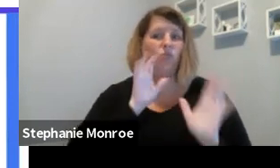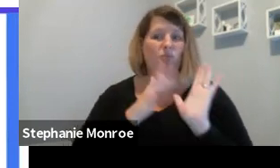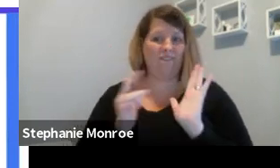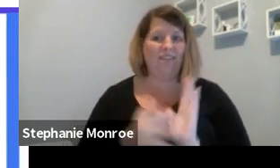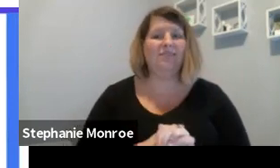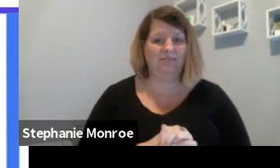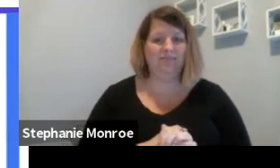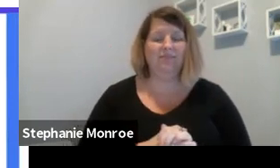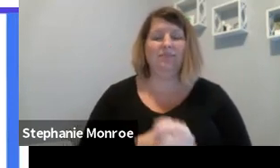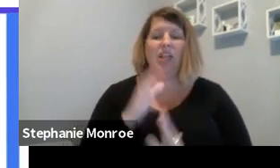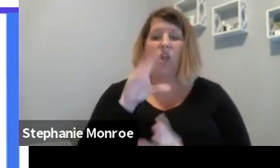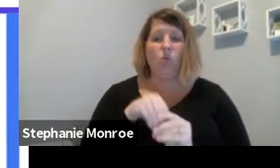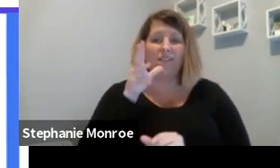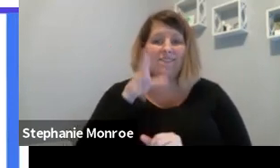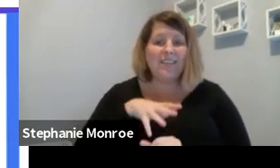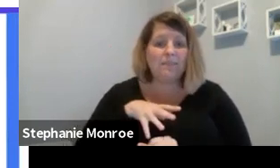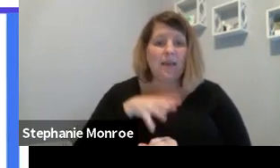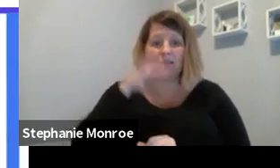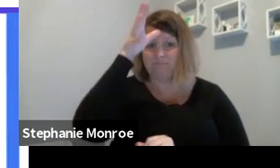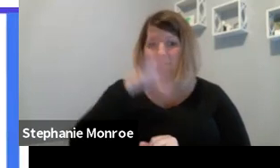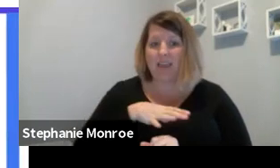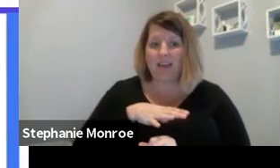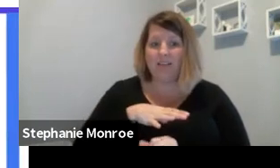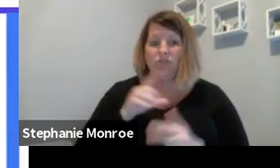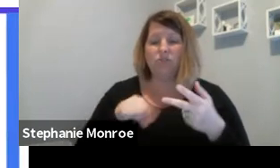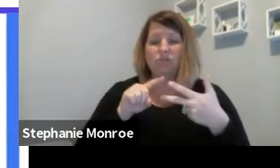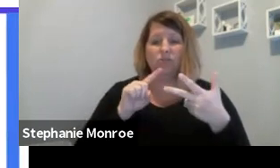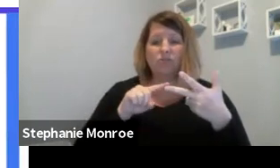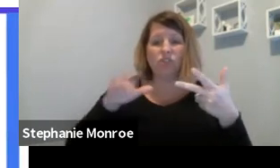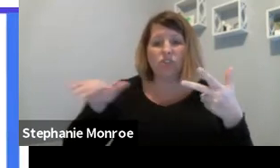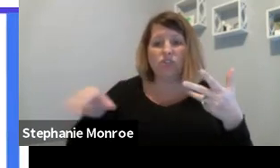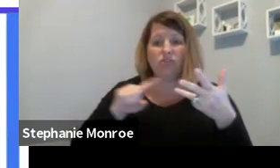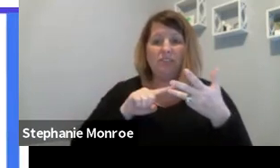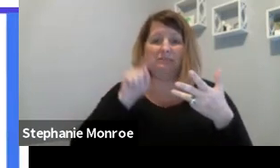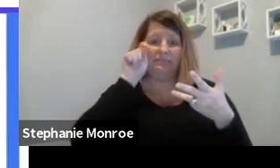including females, males, children, teens, adults,